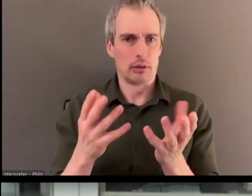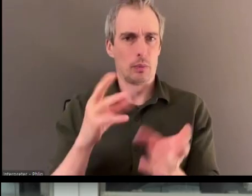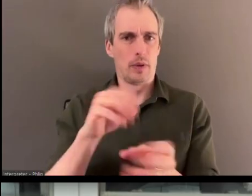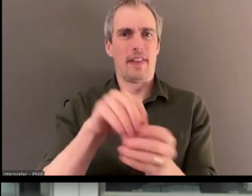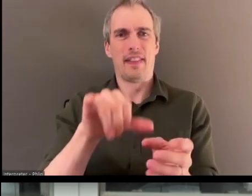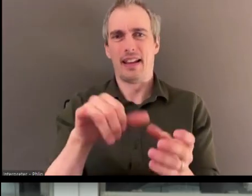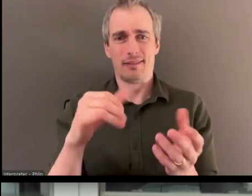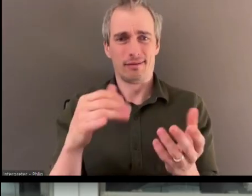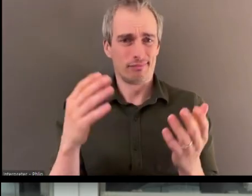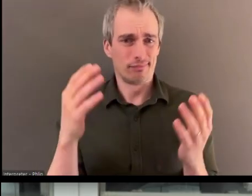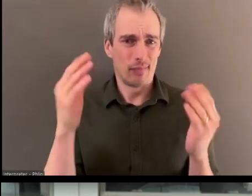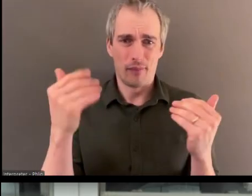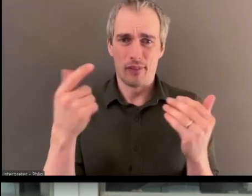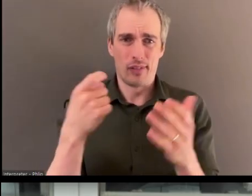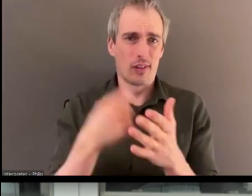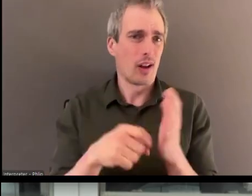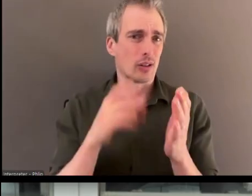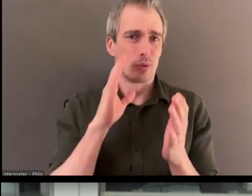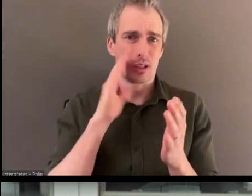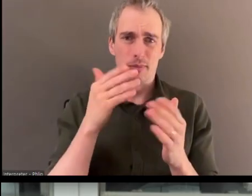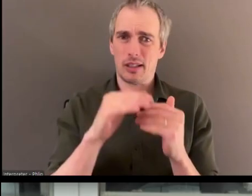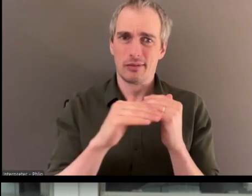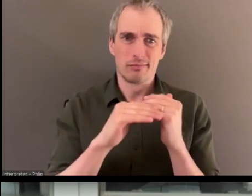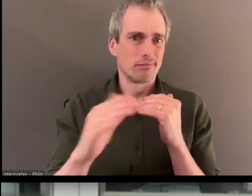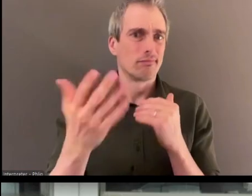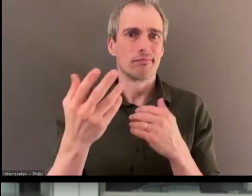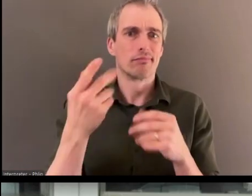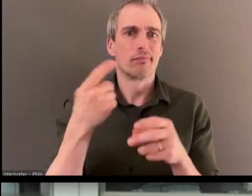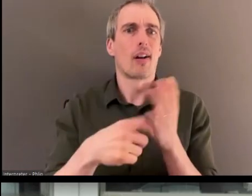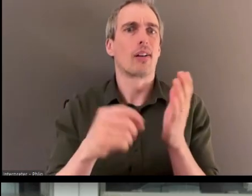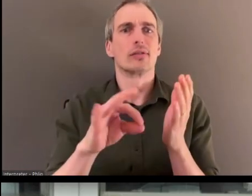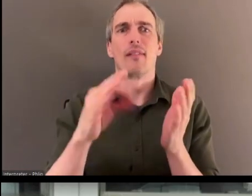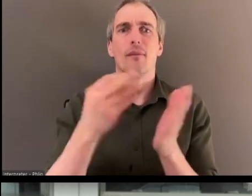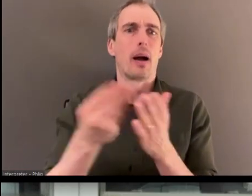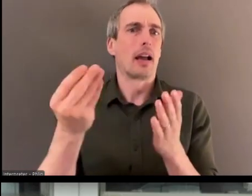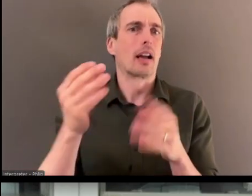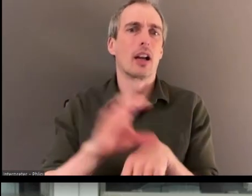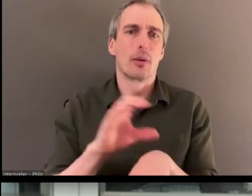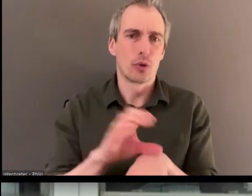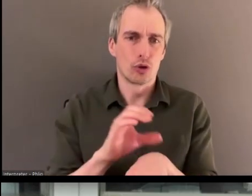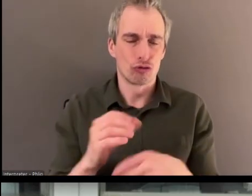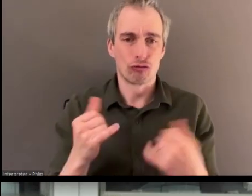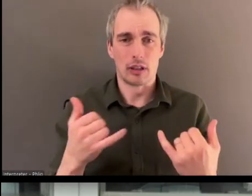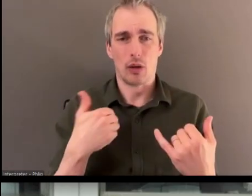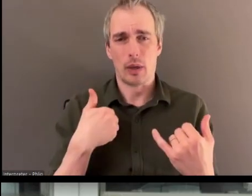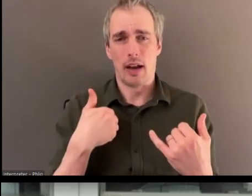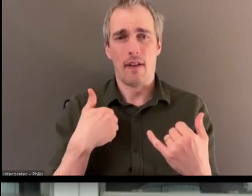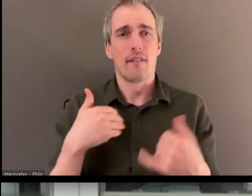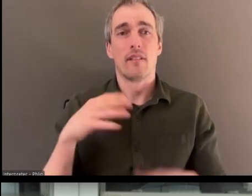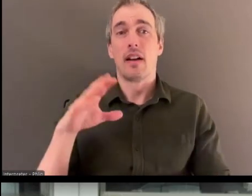And so right now just today we have about a 50x reduction. We are starting to implement this.